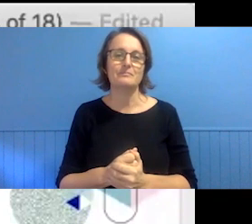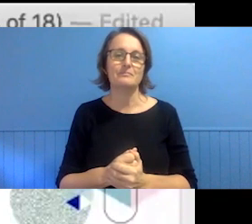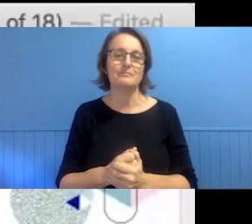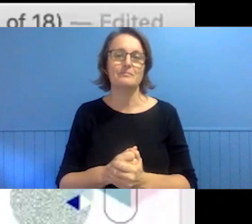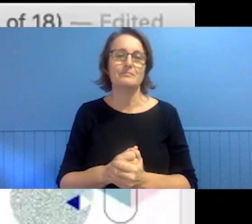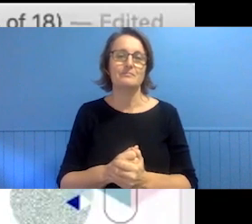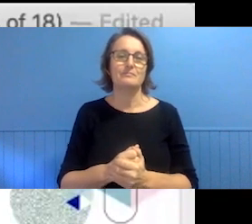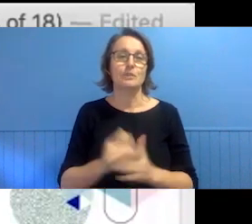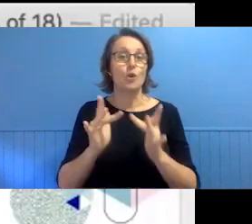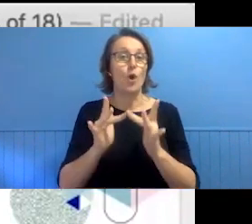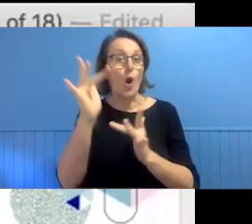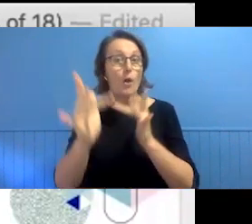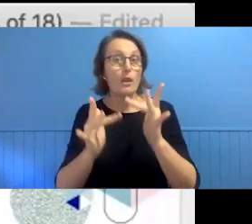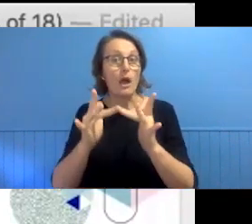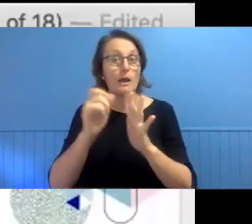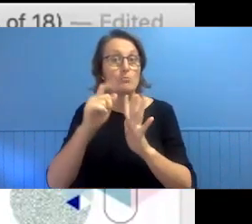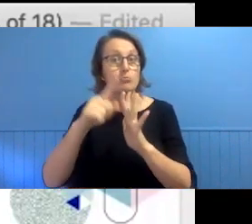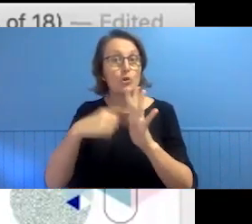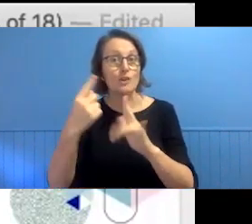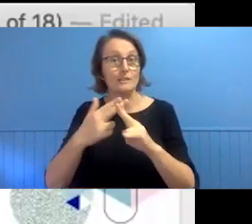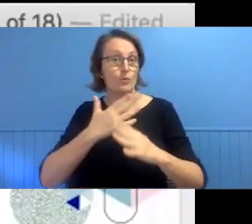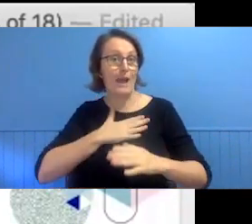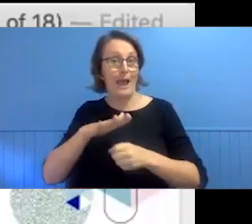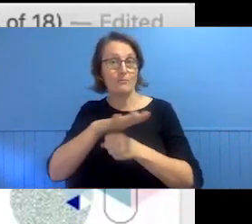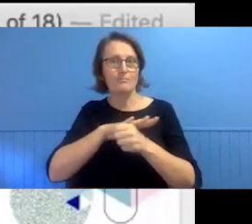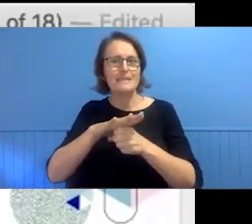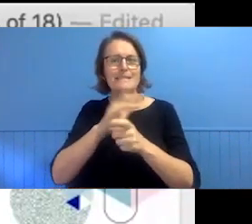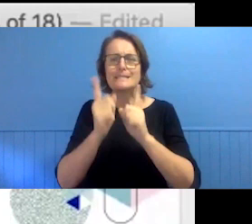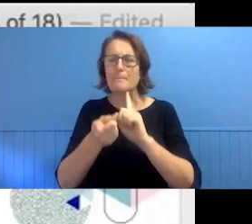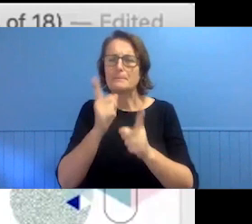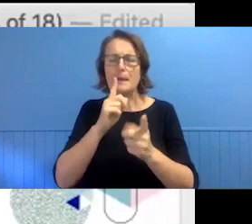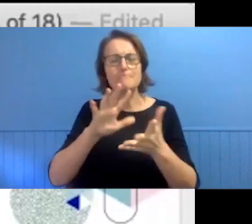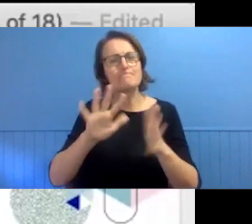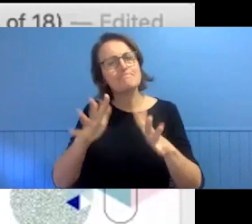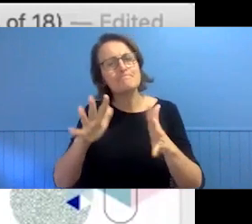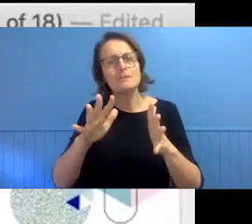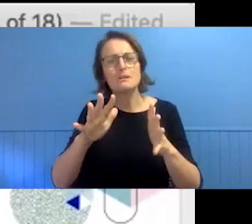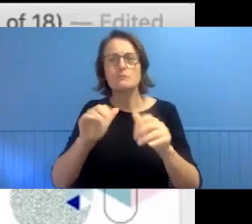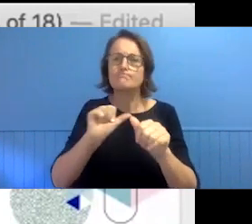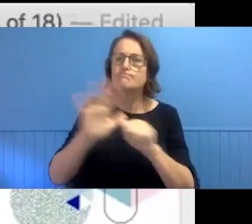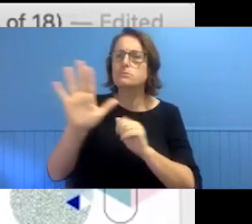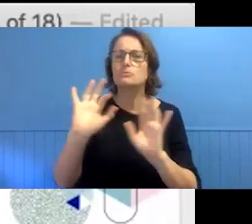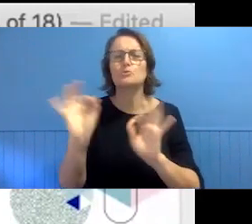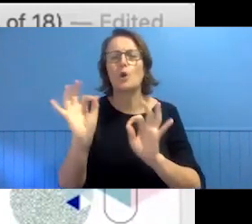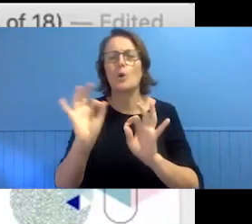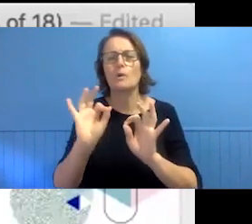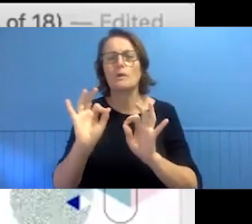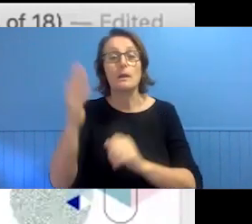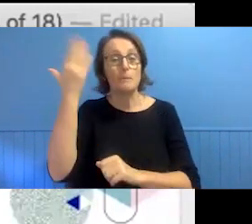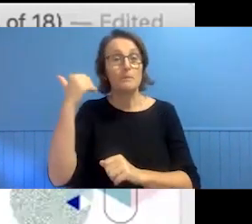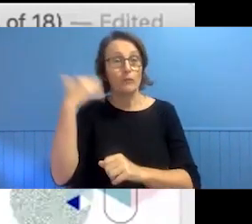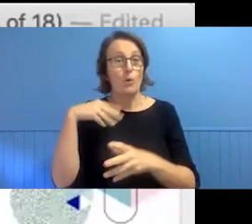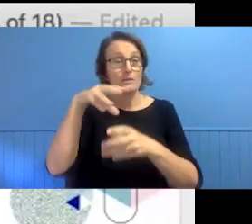their targets. I used to work on a technology innovation program in the